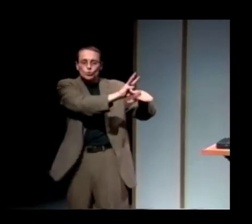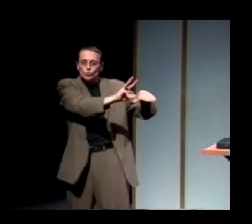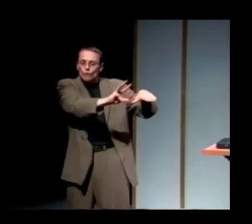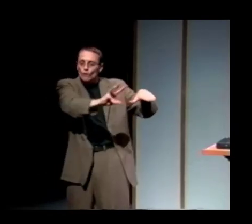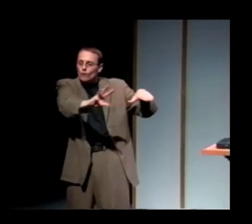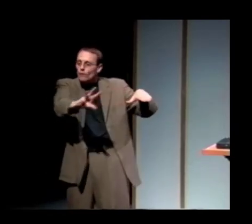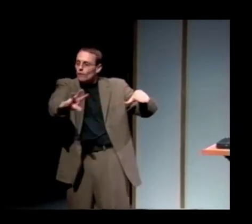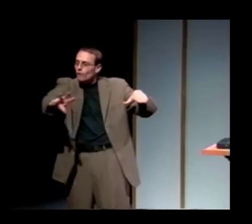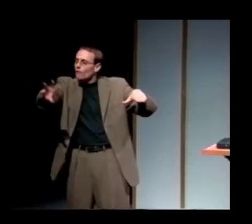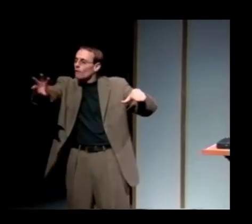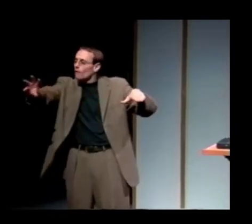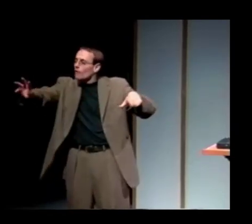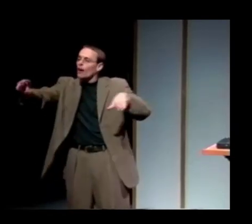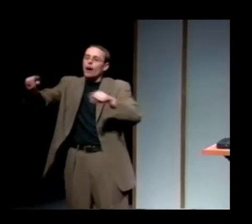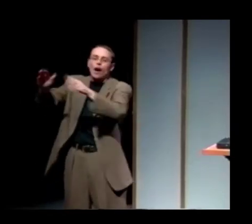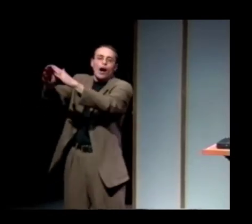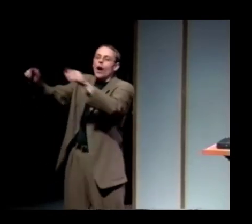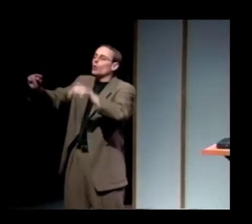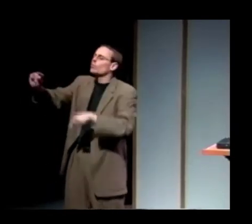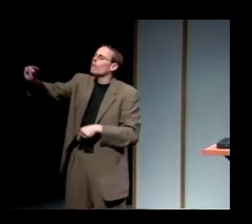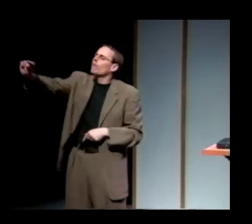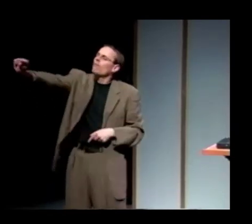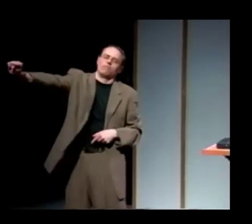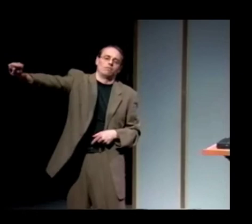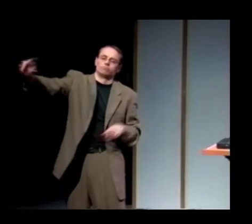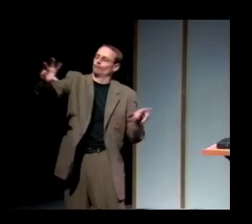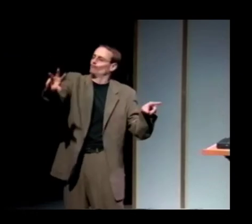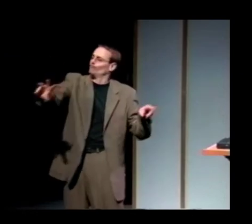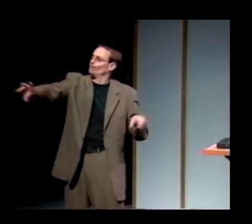YOUR CAMERA CAN PAN ALL THE WAY ACROSS A LARGE FIELD.